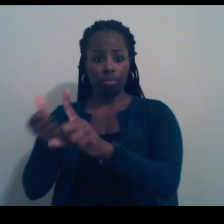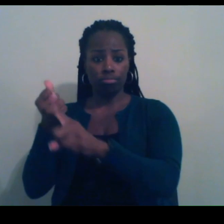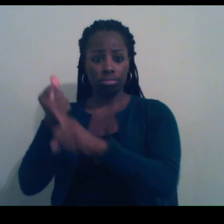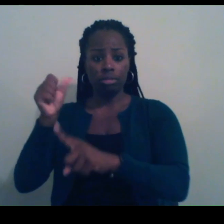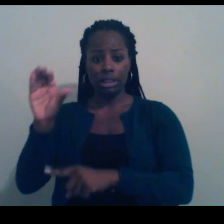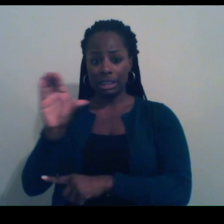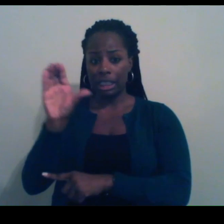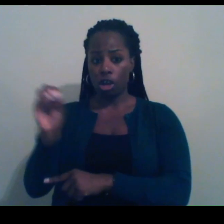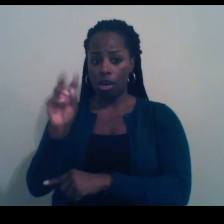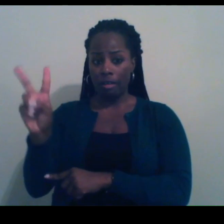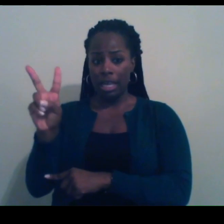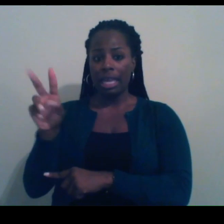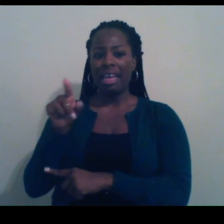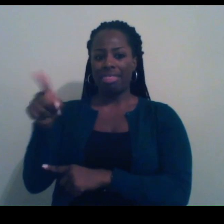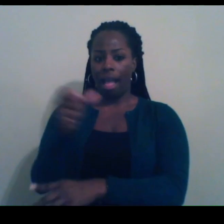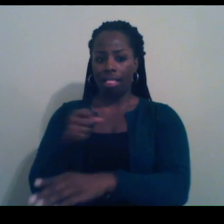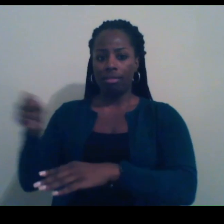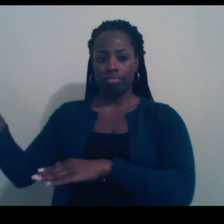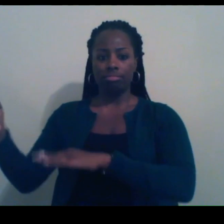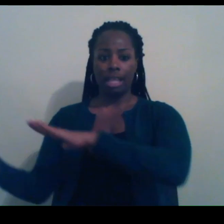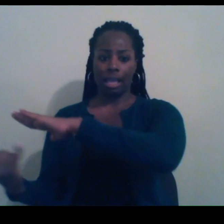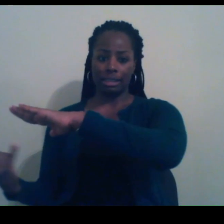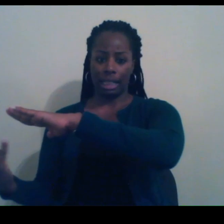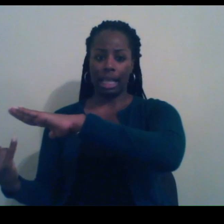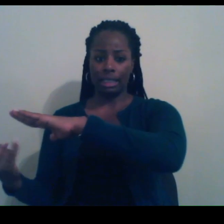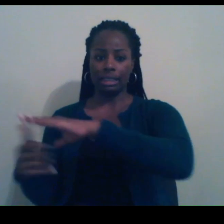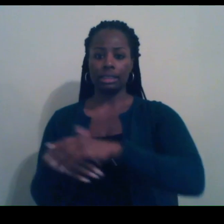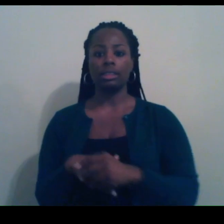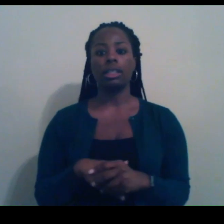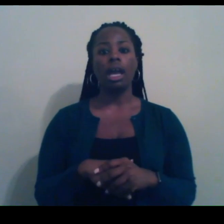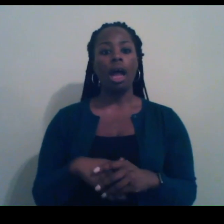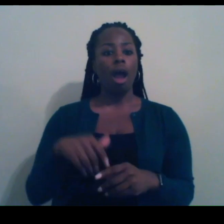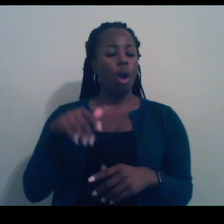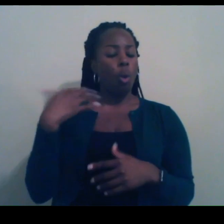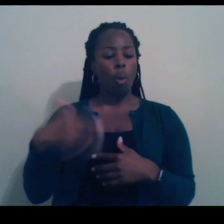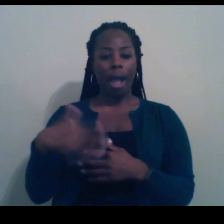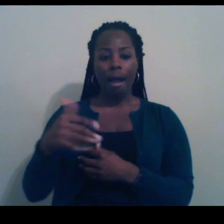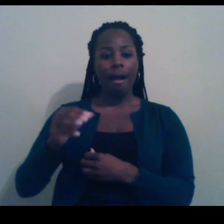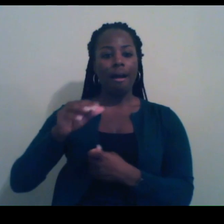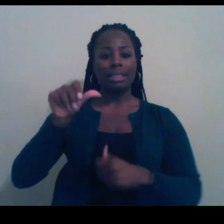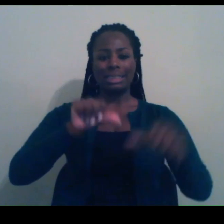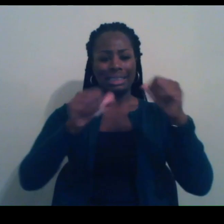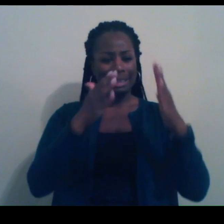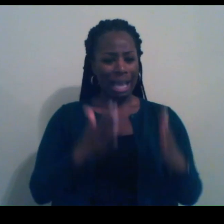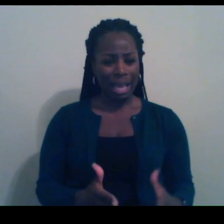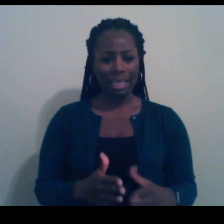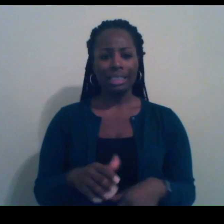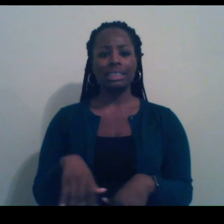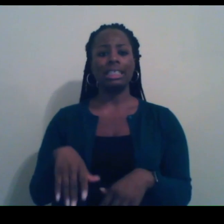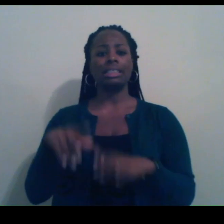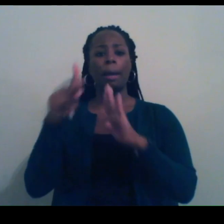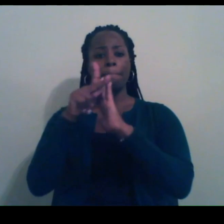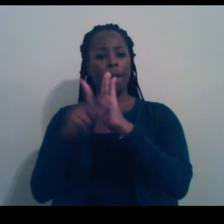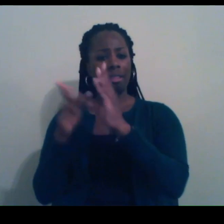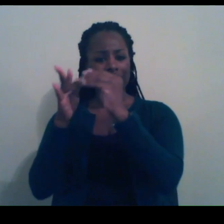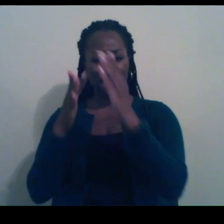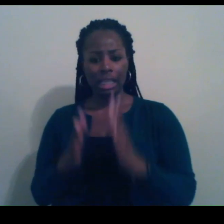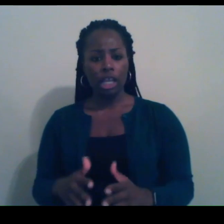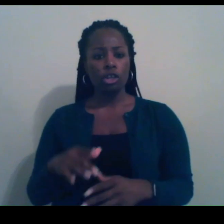effective I have never worked with such incredible scientists and thoughtful policy leaders am i got to spend the day with them